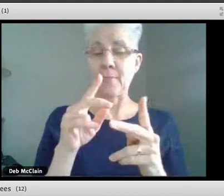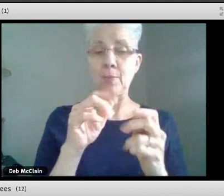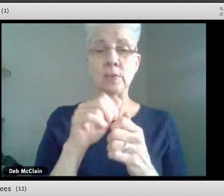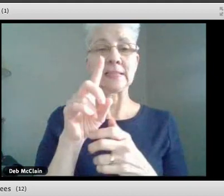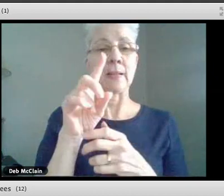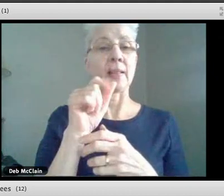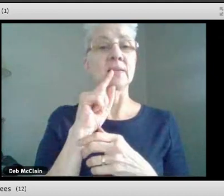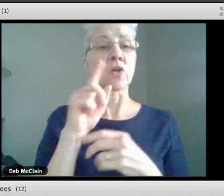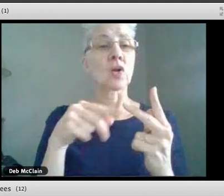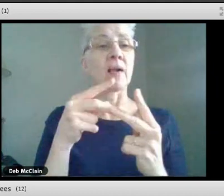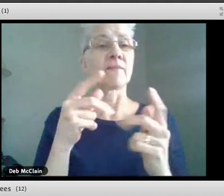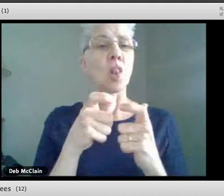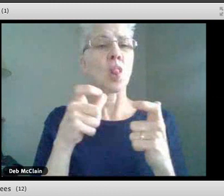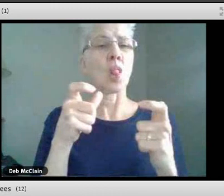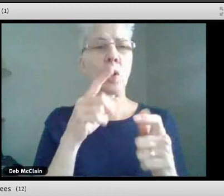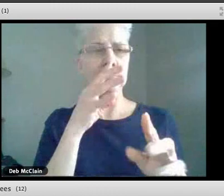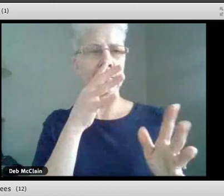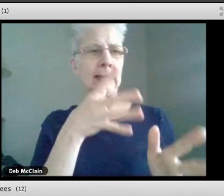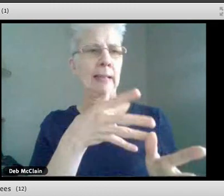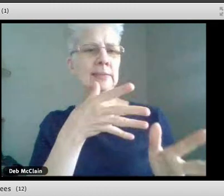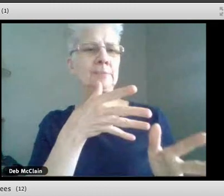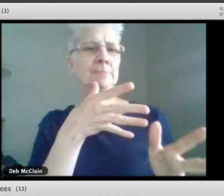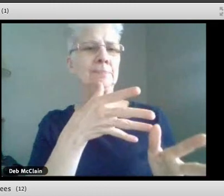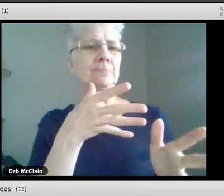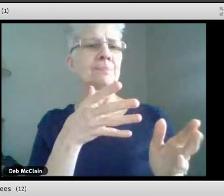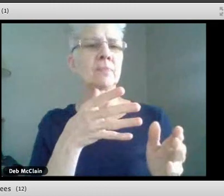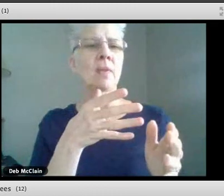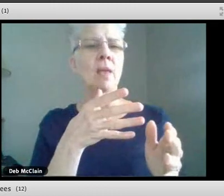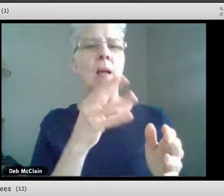are kind of a large and neglected minority, right?